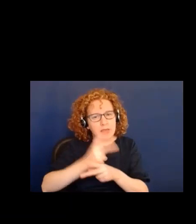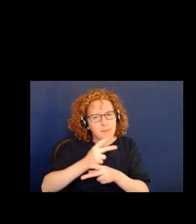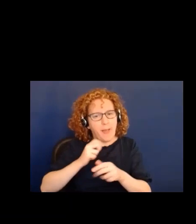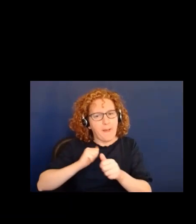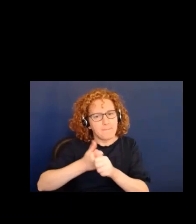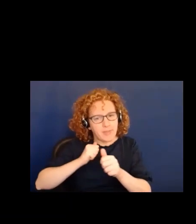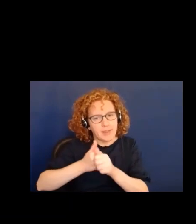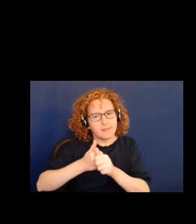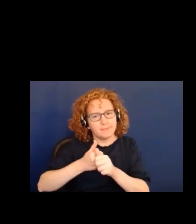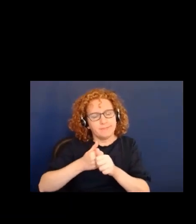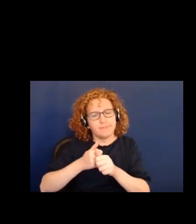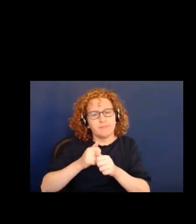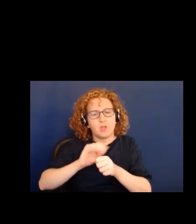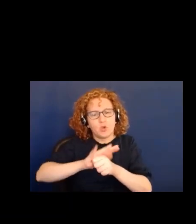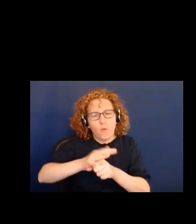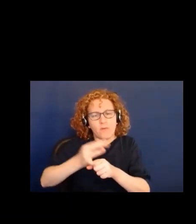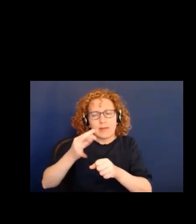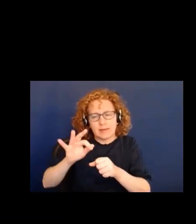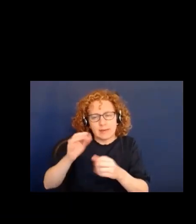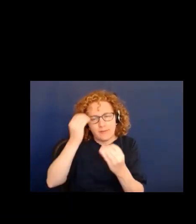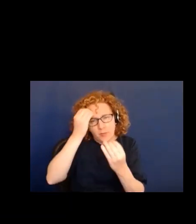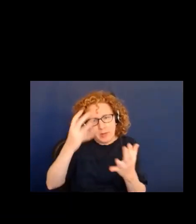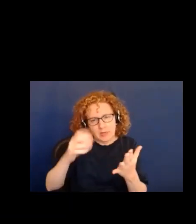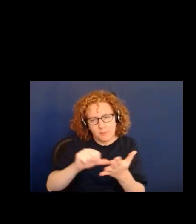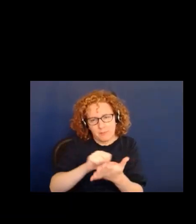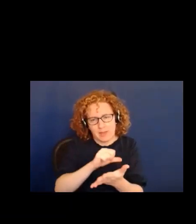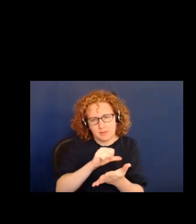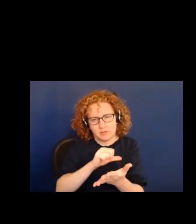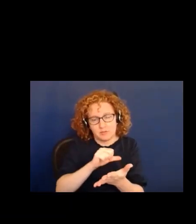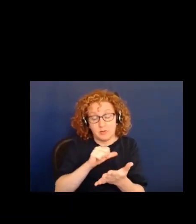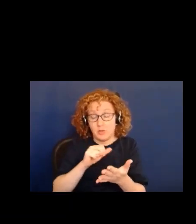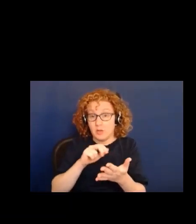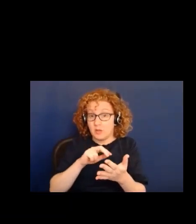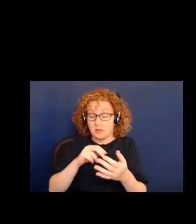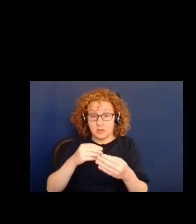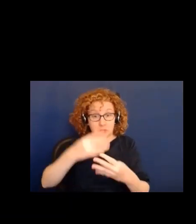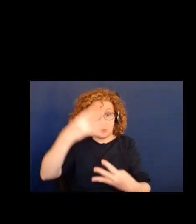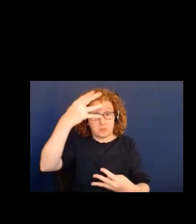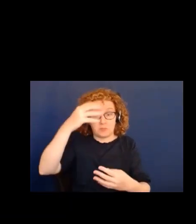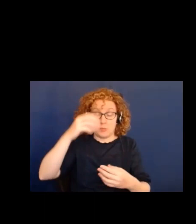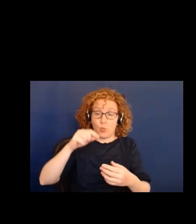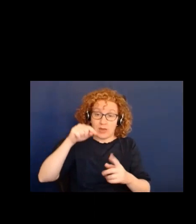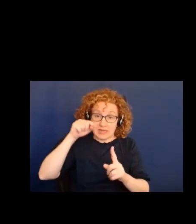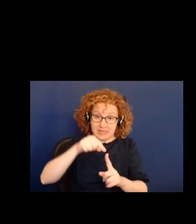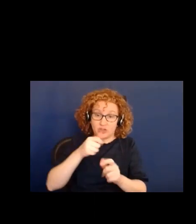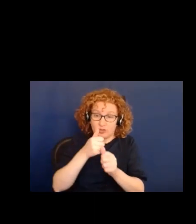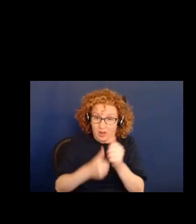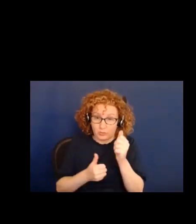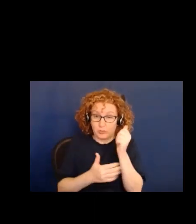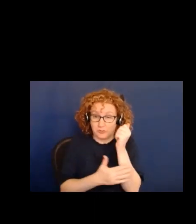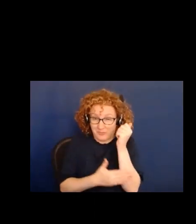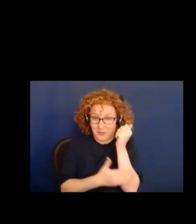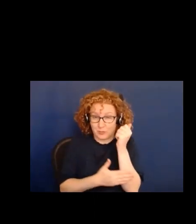pretty rich source of information about country specific COVID conditions not necessarily the